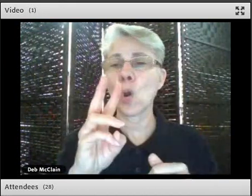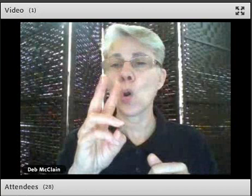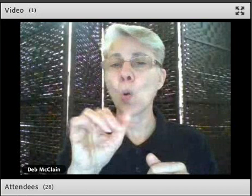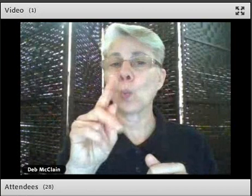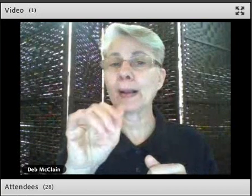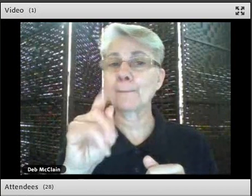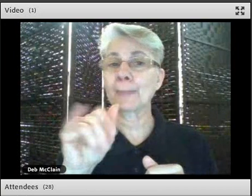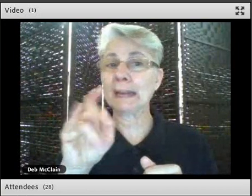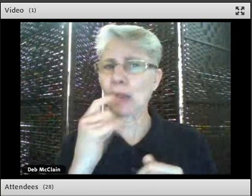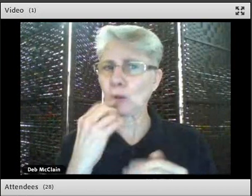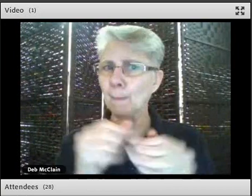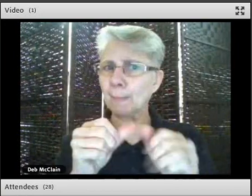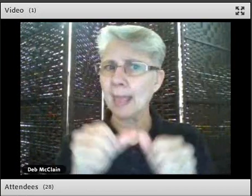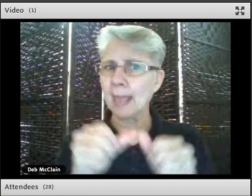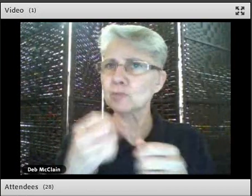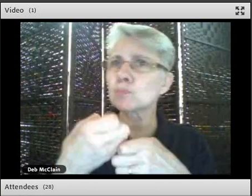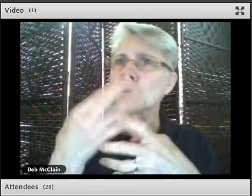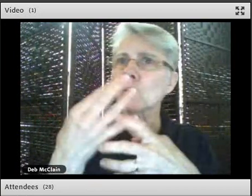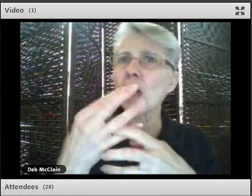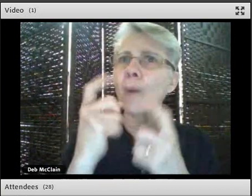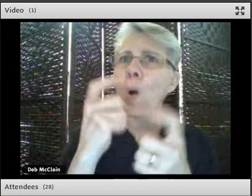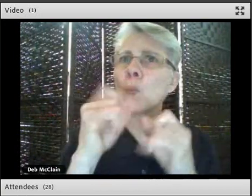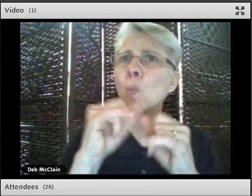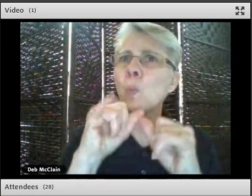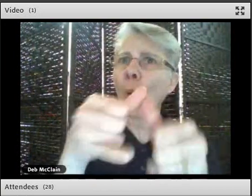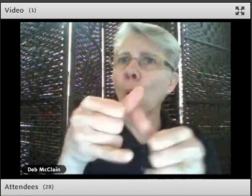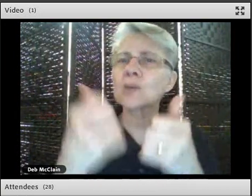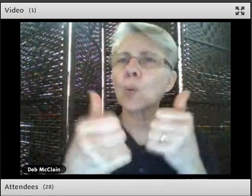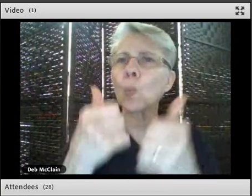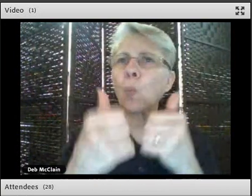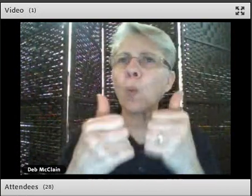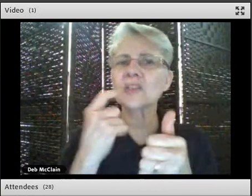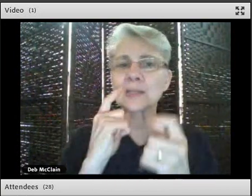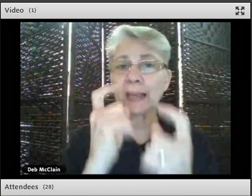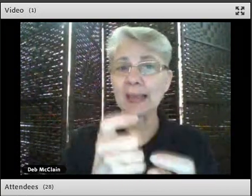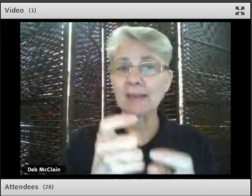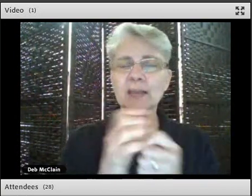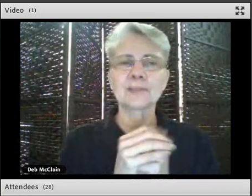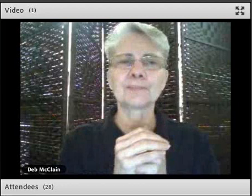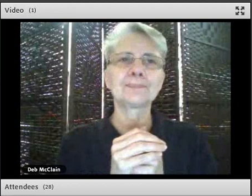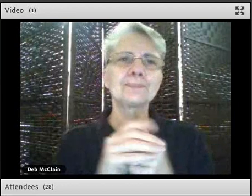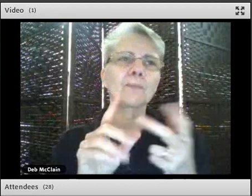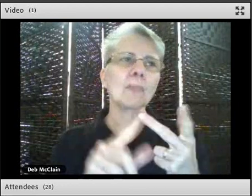There may be specific ones that are local. There may be -- like, the State Library Association